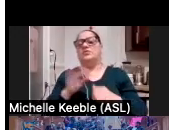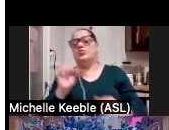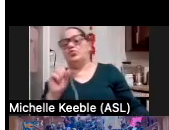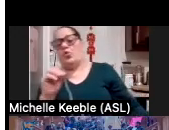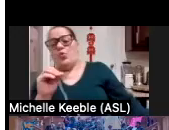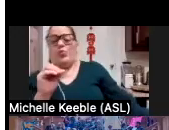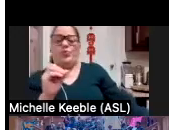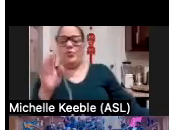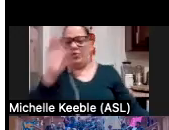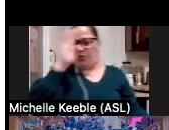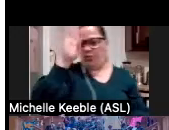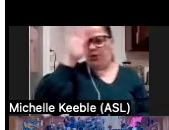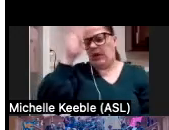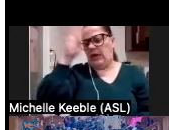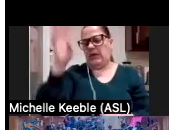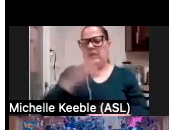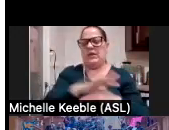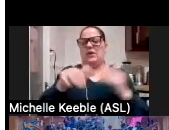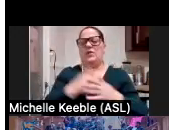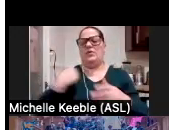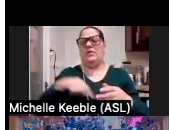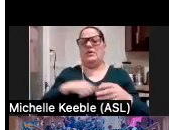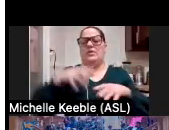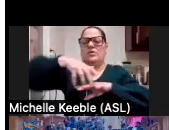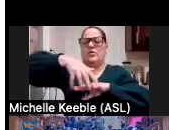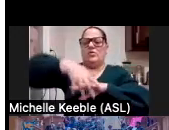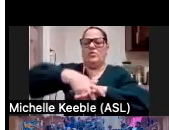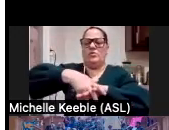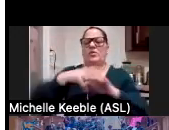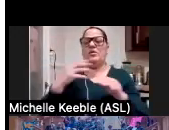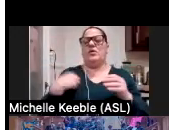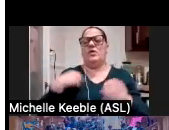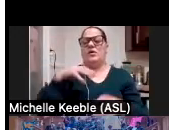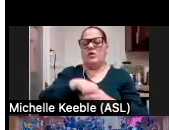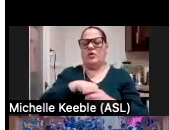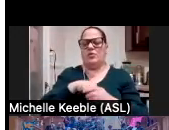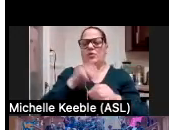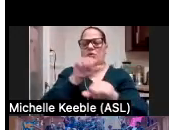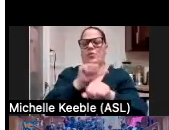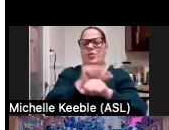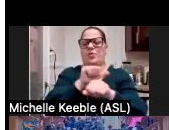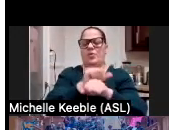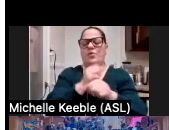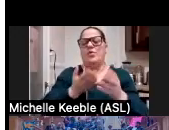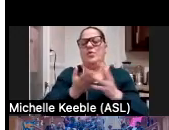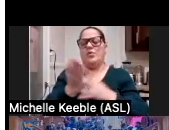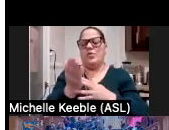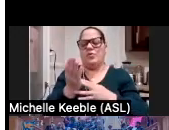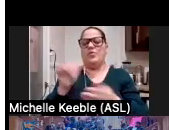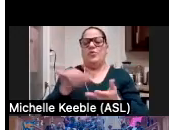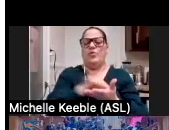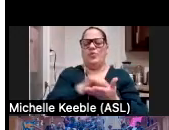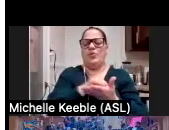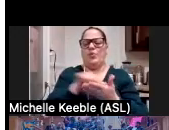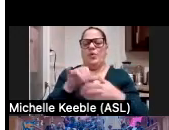pathways for integrated inclusive employment uh for firms throughout the greater New York area.